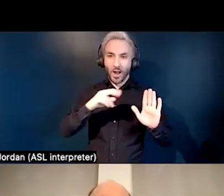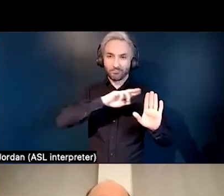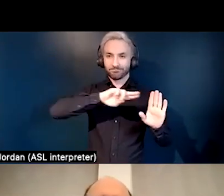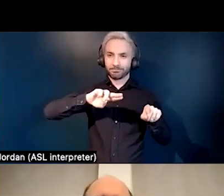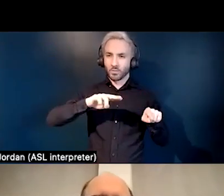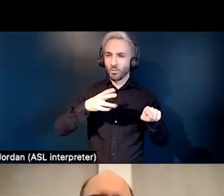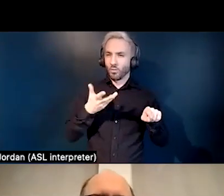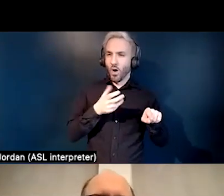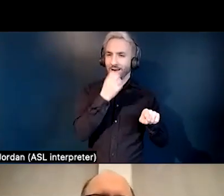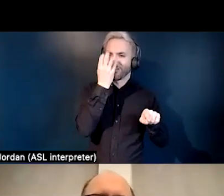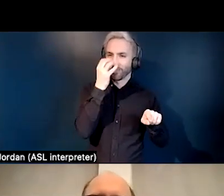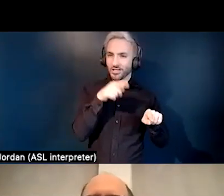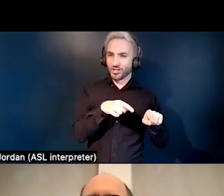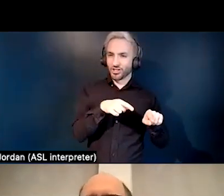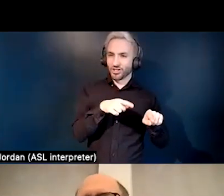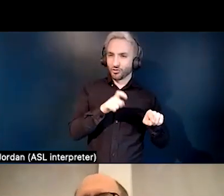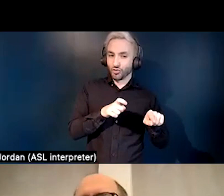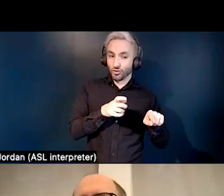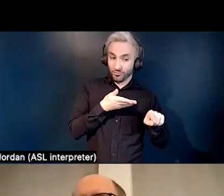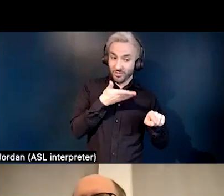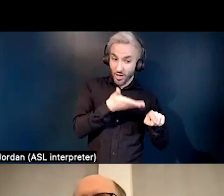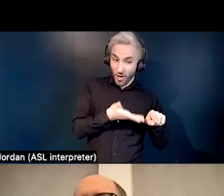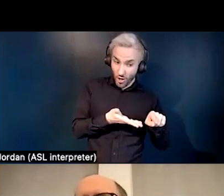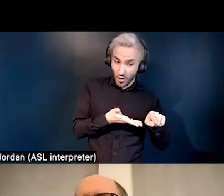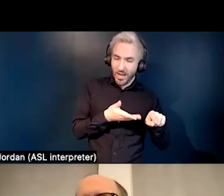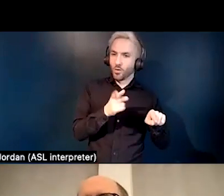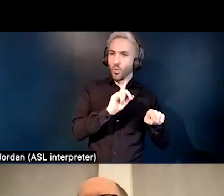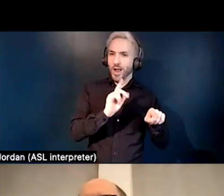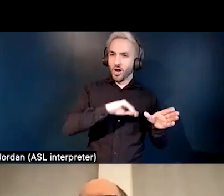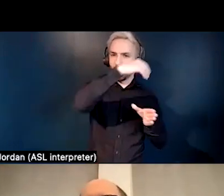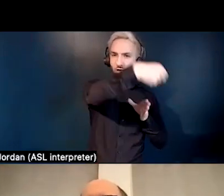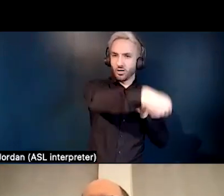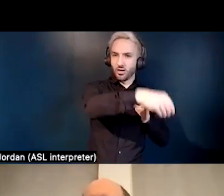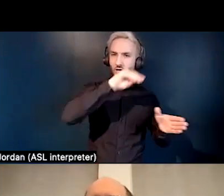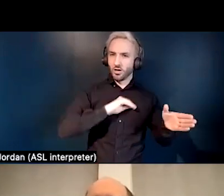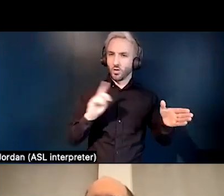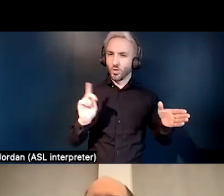should appear on the carton. That's important for two reasons. One, you don't wanna open the carton